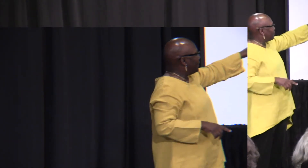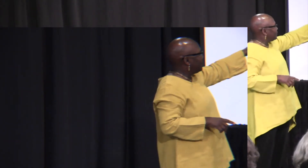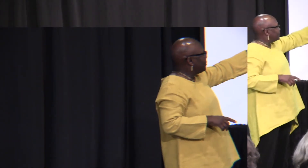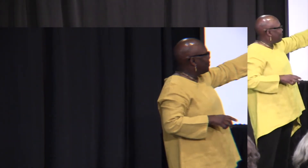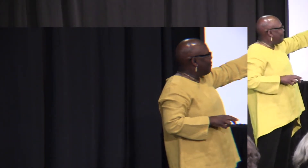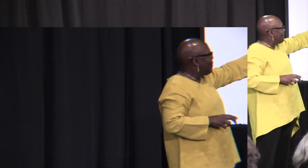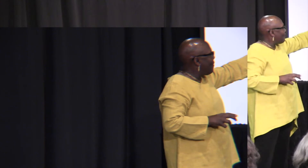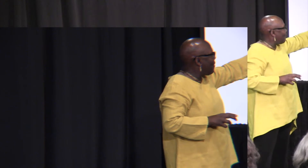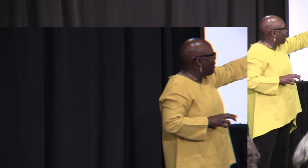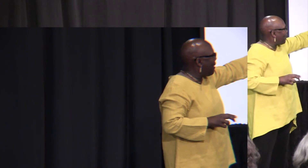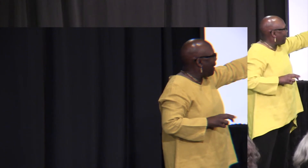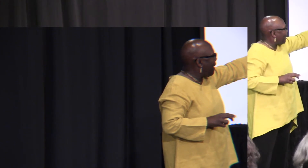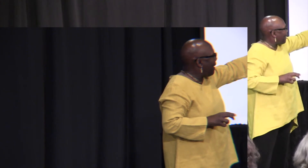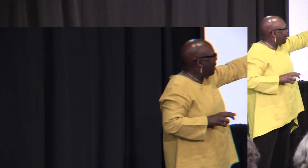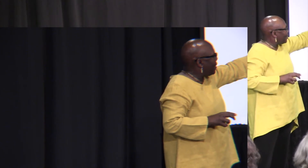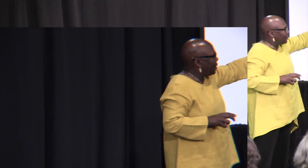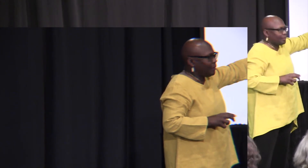This is the transformative approach.